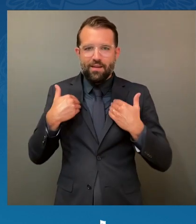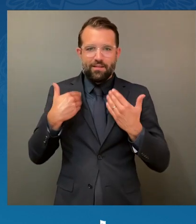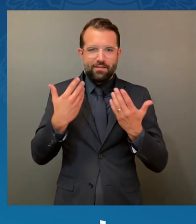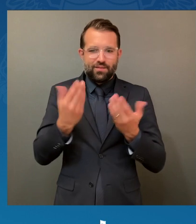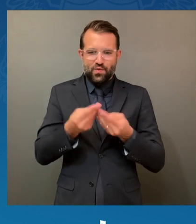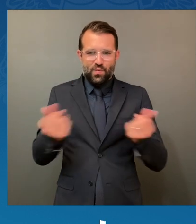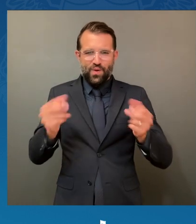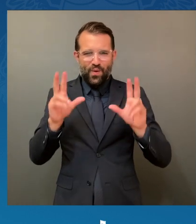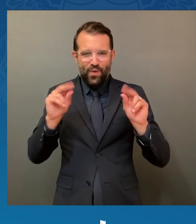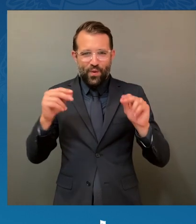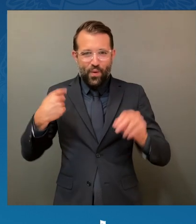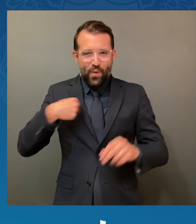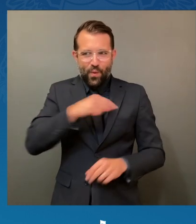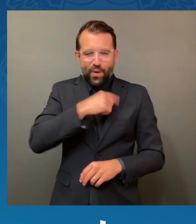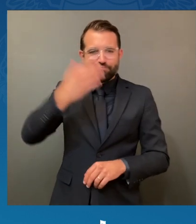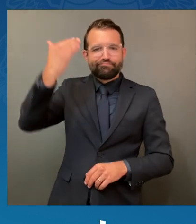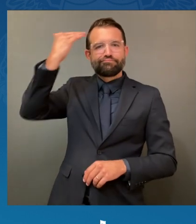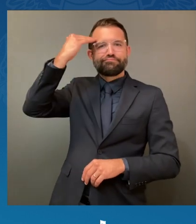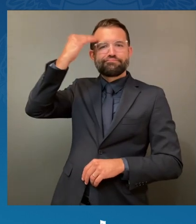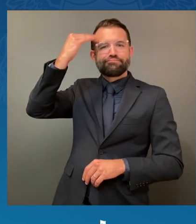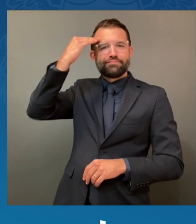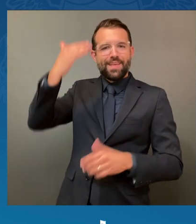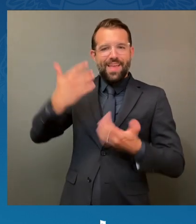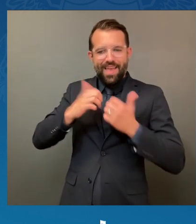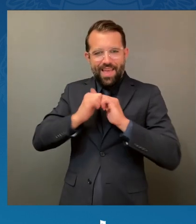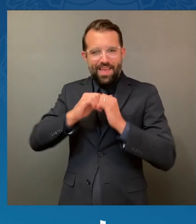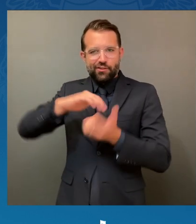and protect our communities. No.